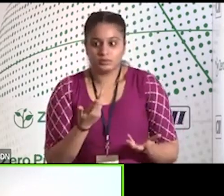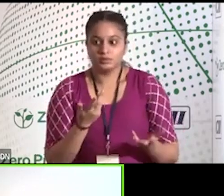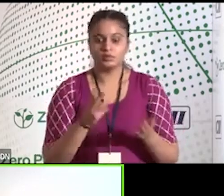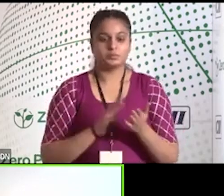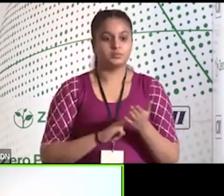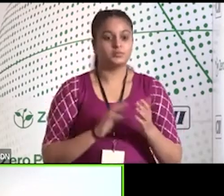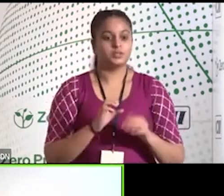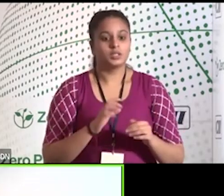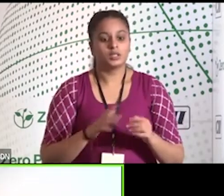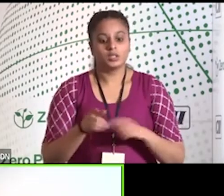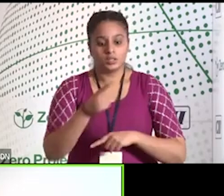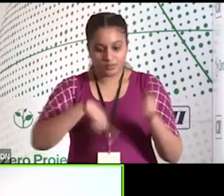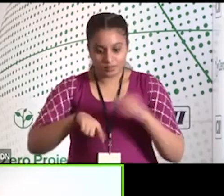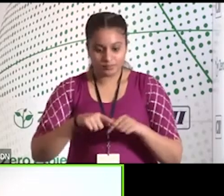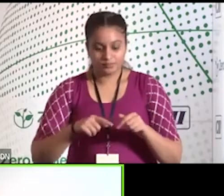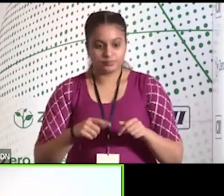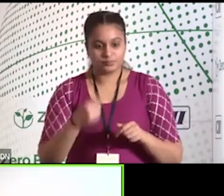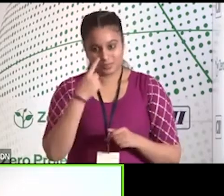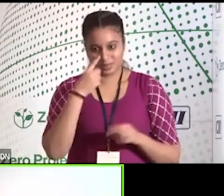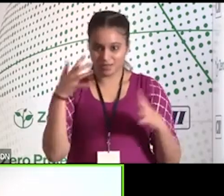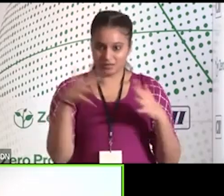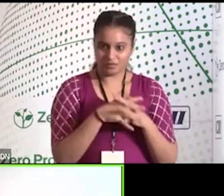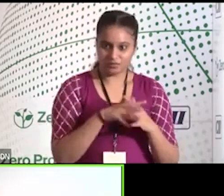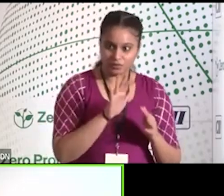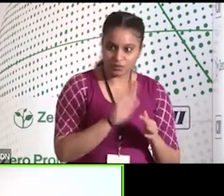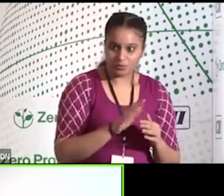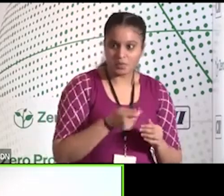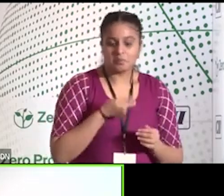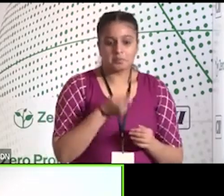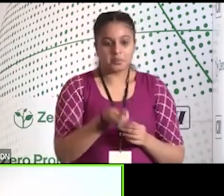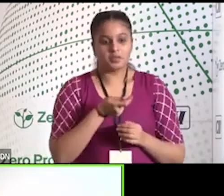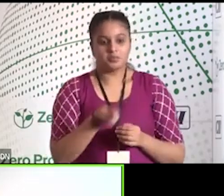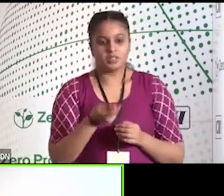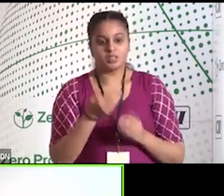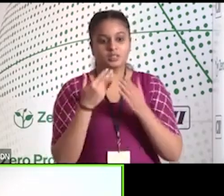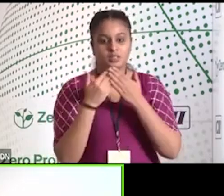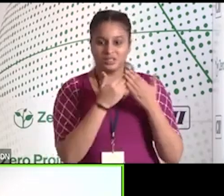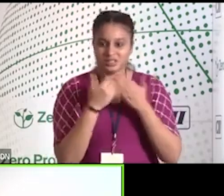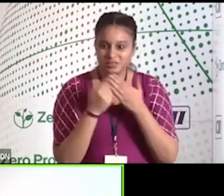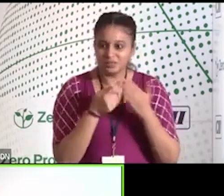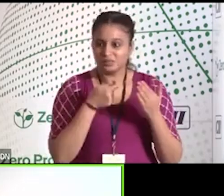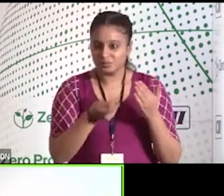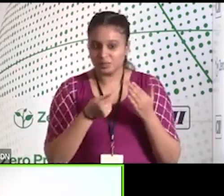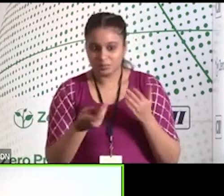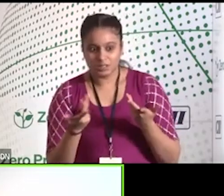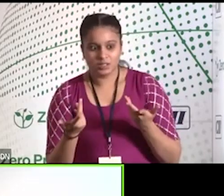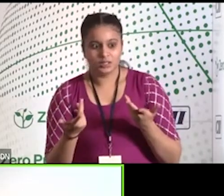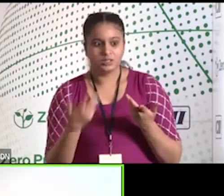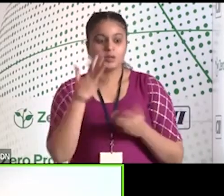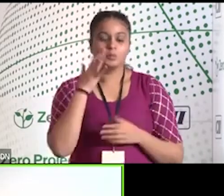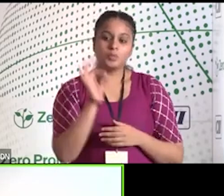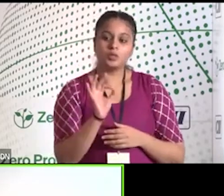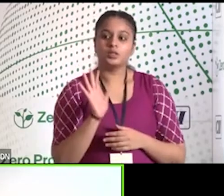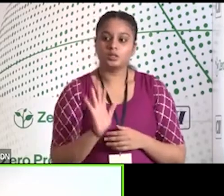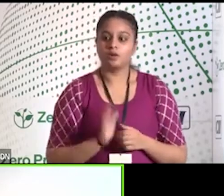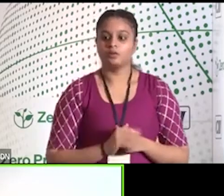because for women it's like spending a money for the education for the family is important, but spending on personal hygiene,